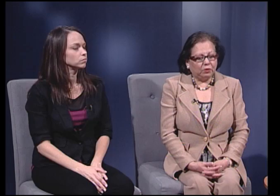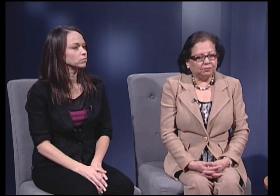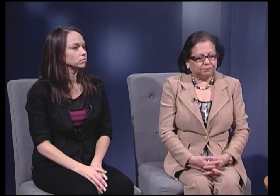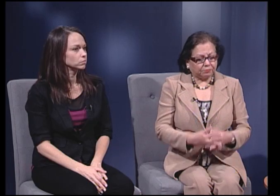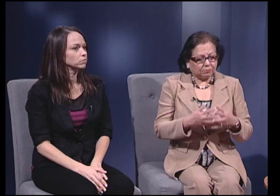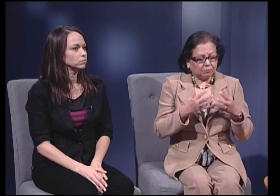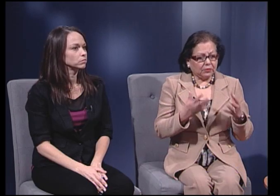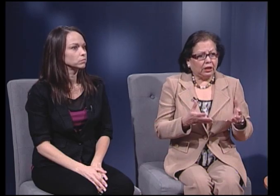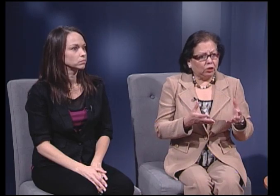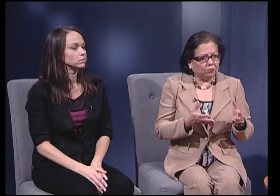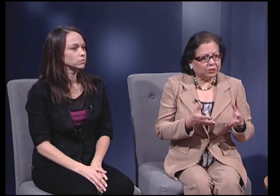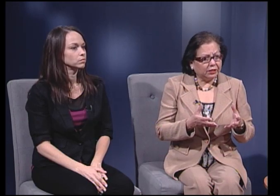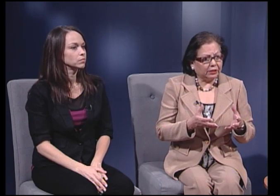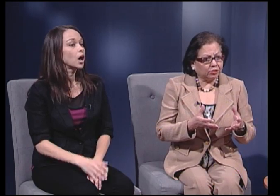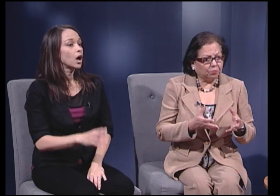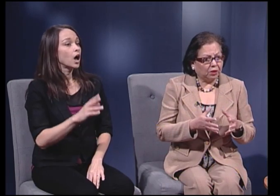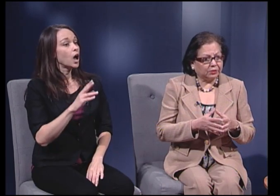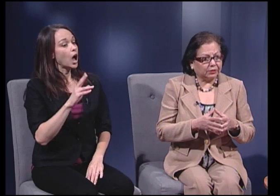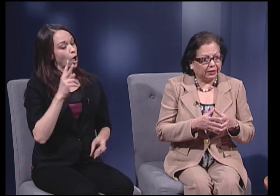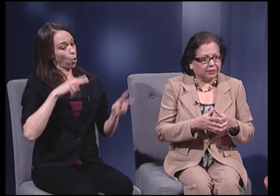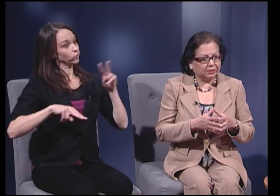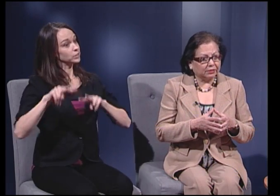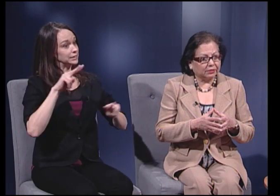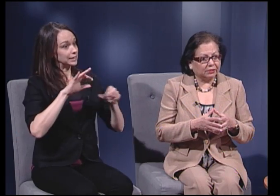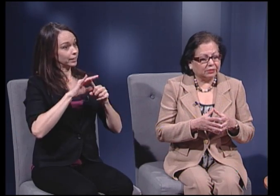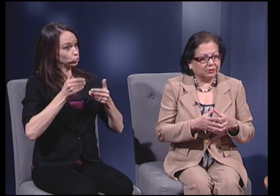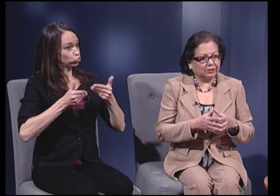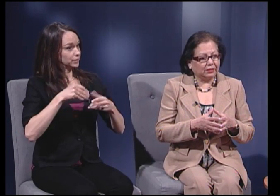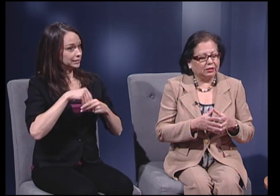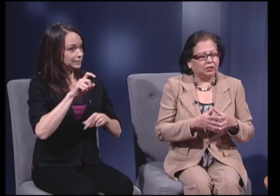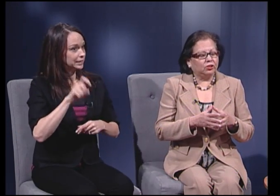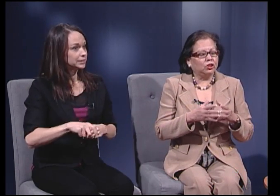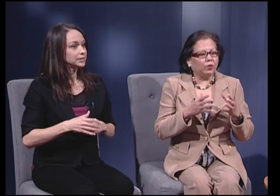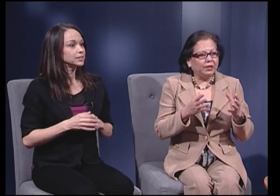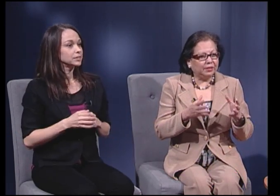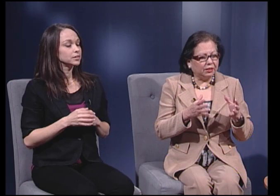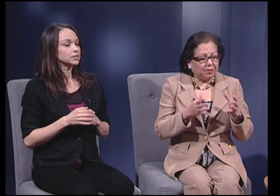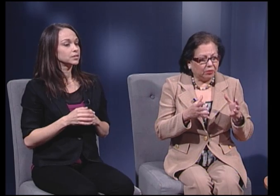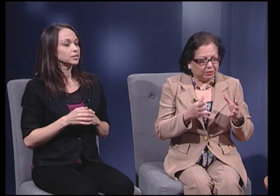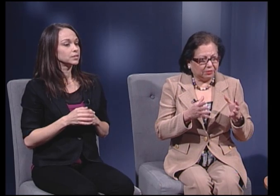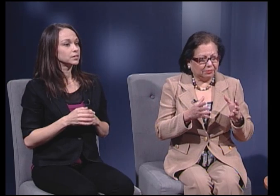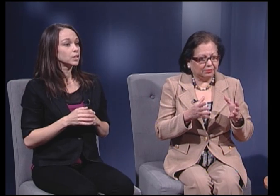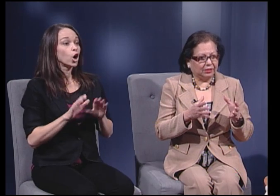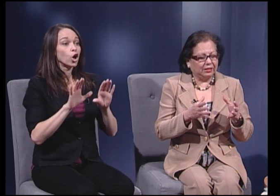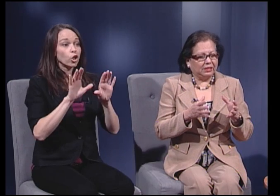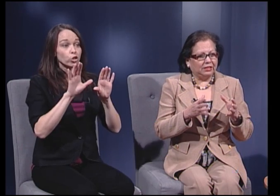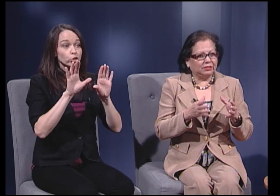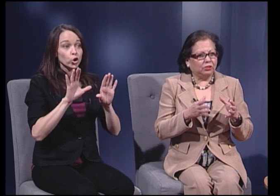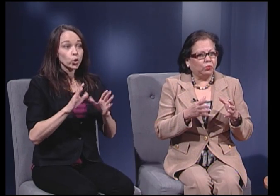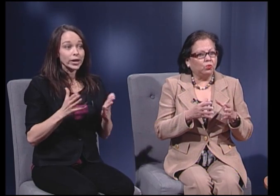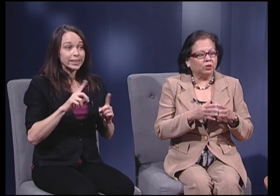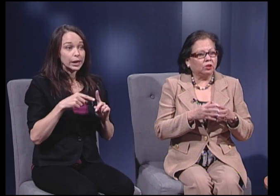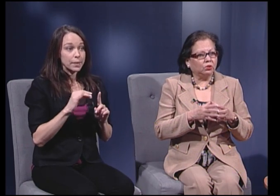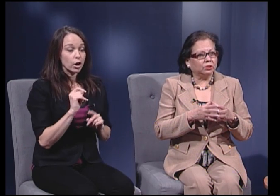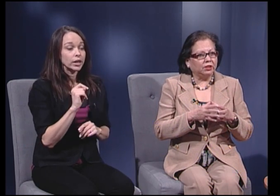Well, I oversee the election process in Texas. Okay? The great thing about it, okay, is that we work closely